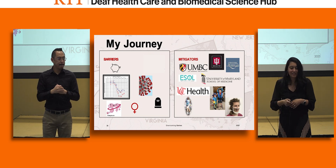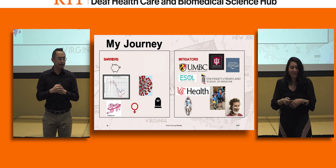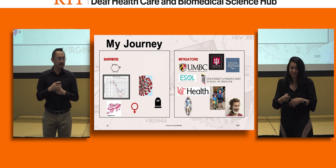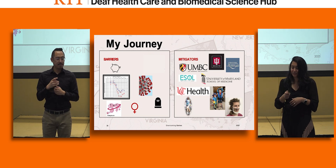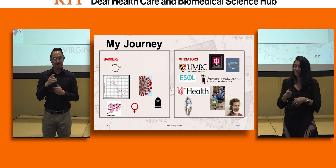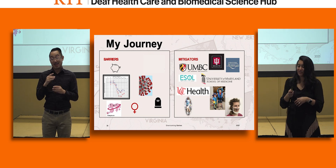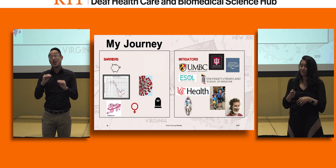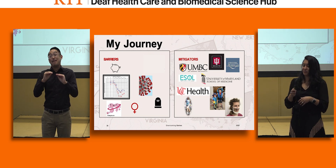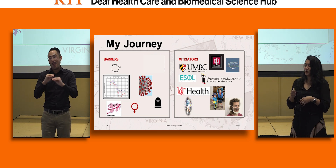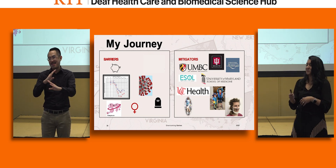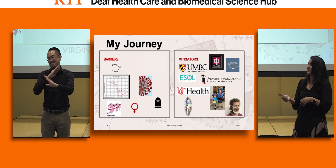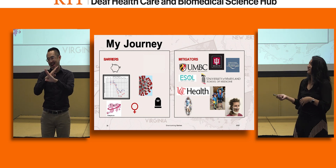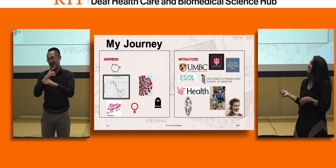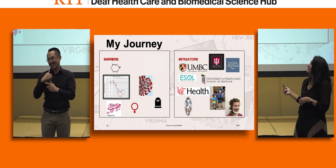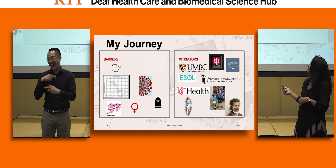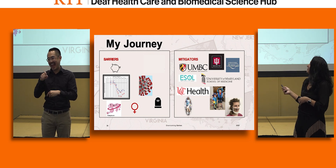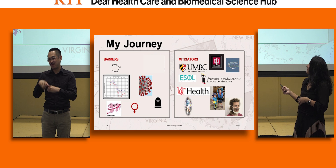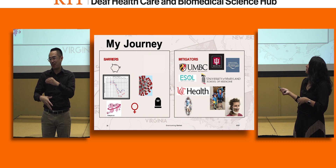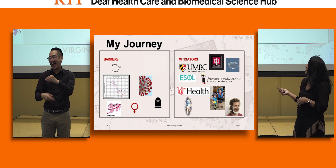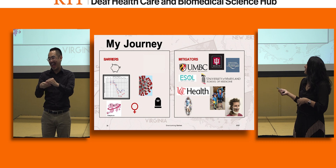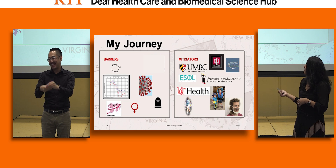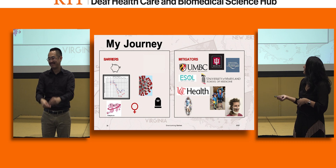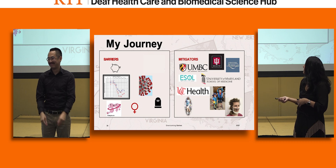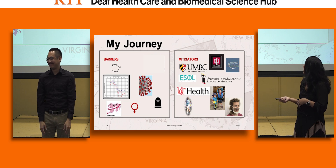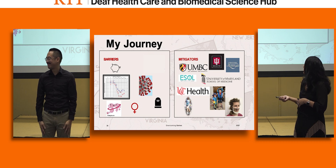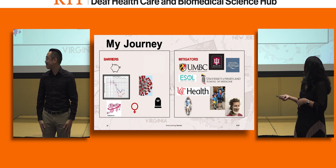But that threw several more barriers into the mix.